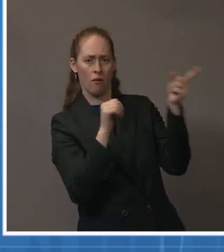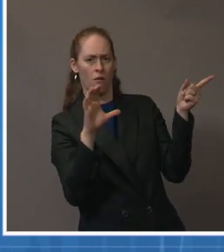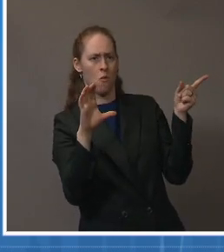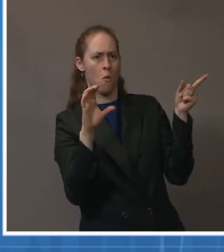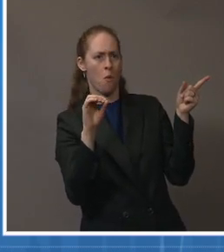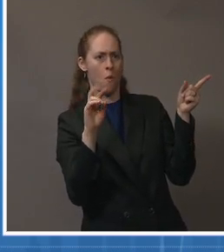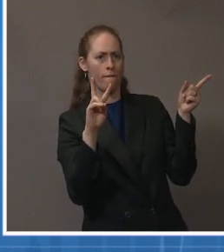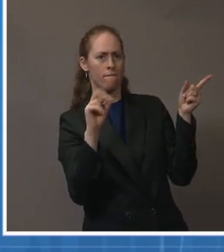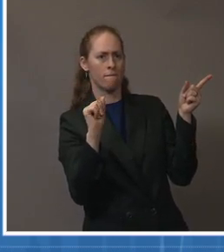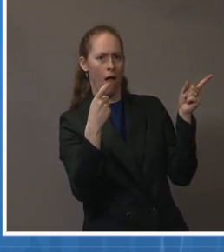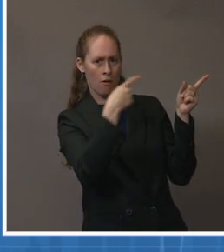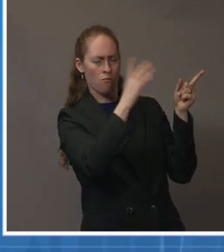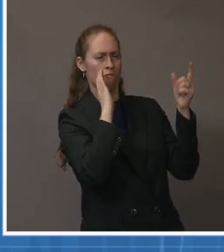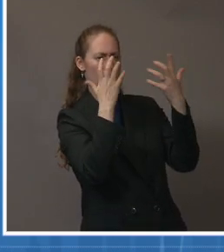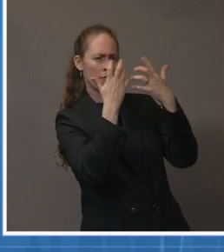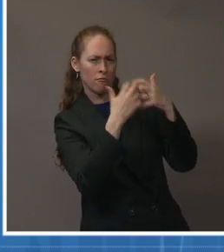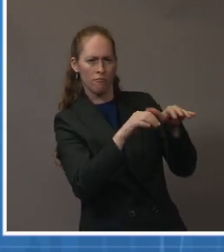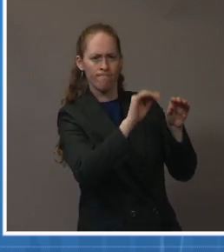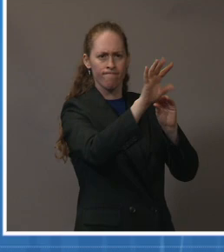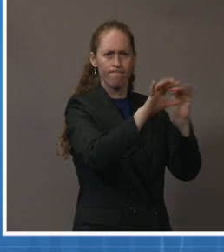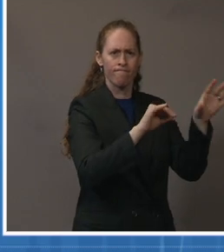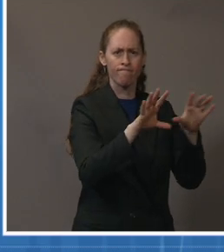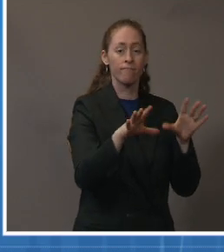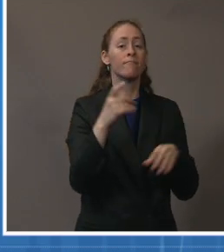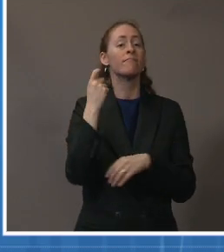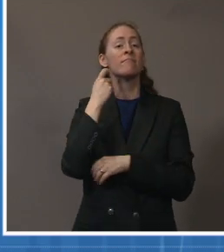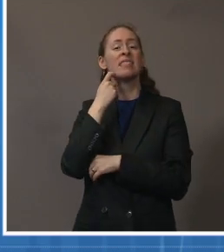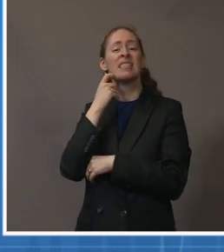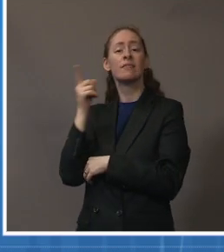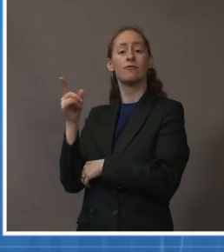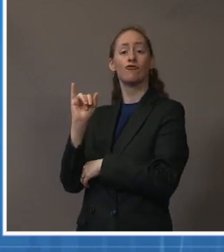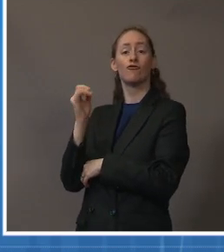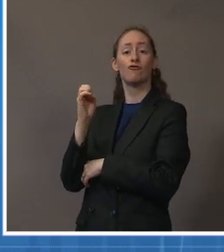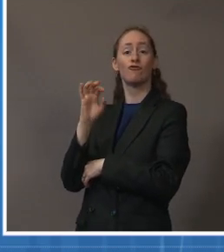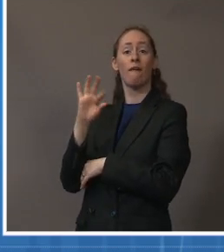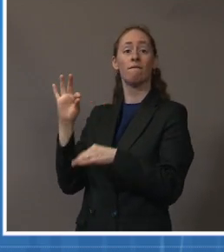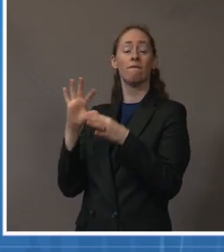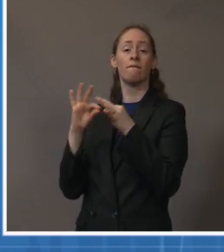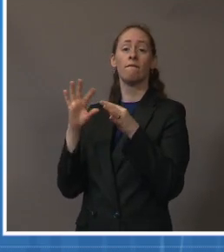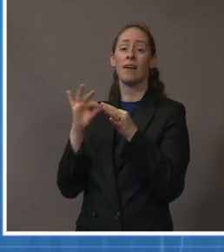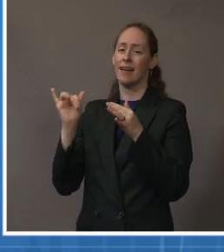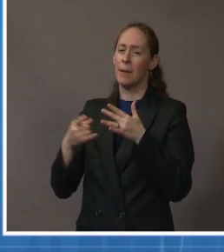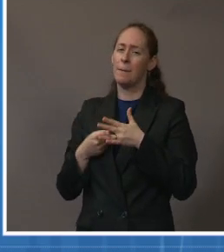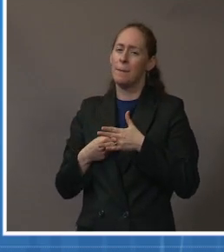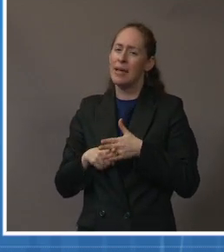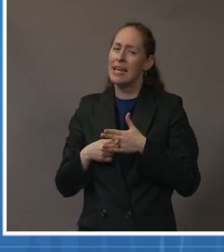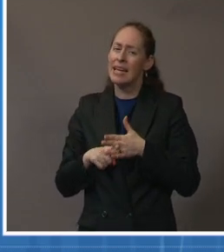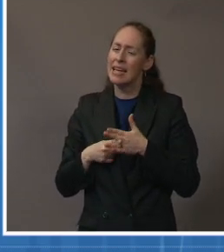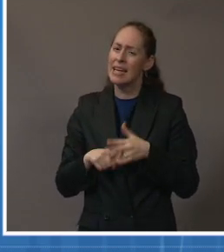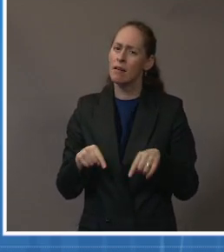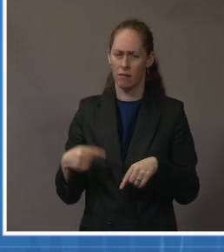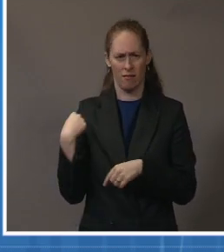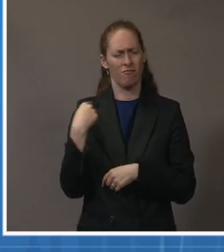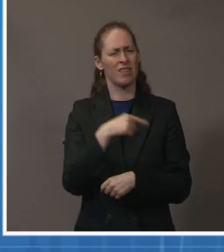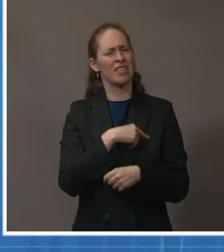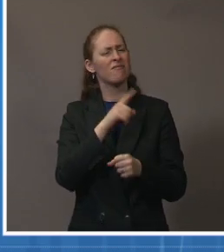And as Jeff has said, this is only the beginning. The President has committed to sharing doses on an ongoing basis,